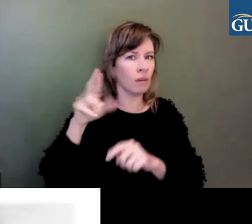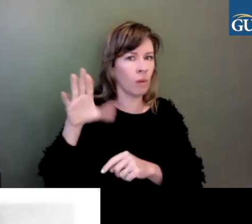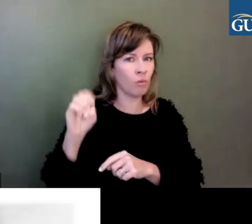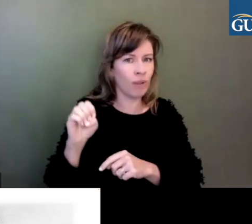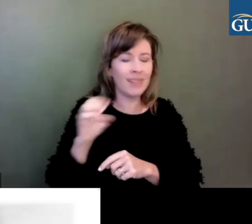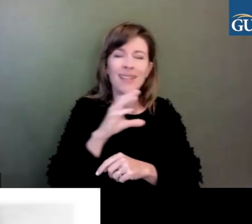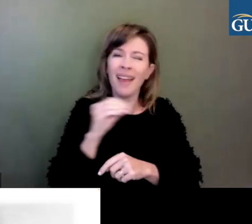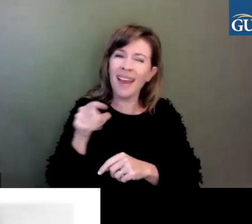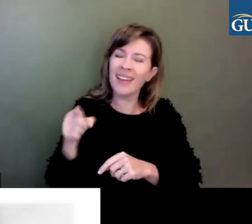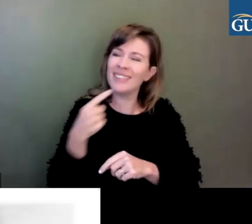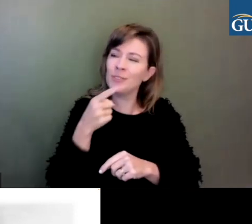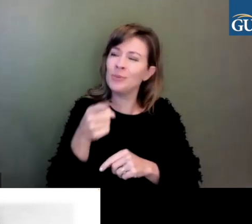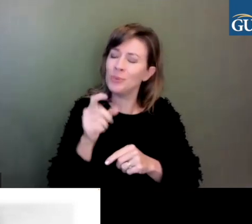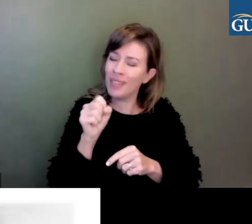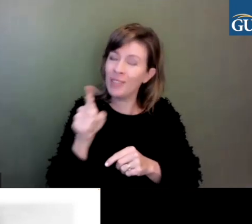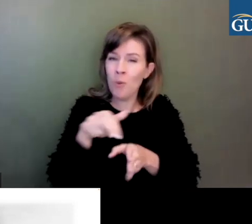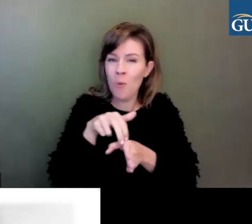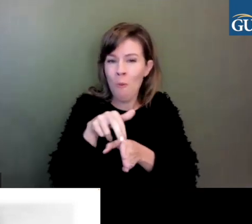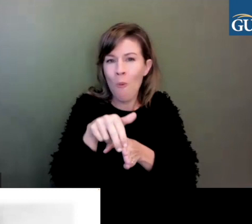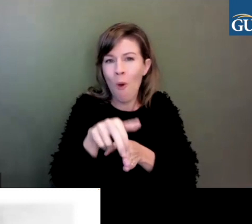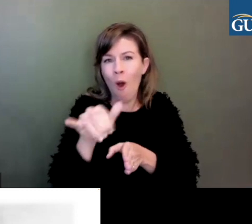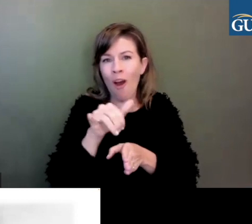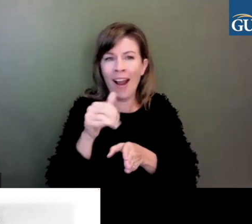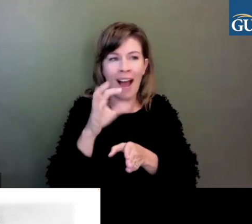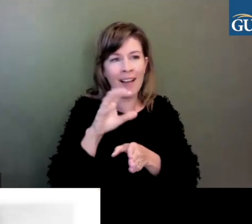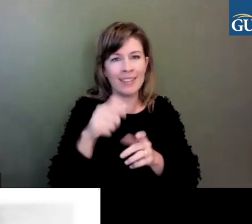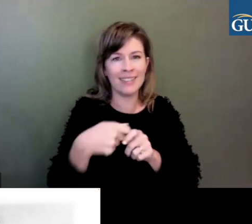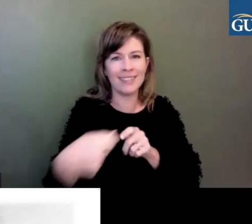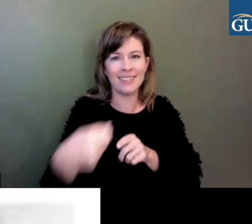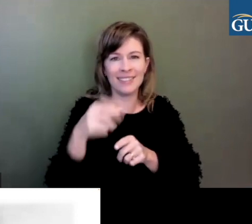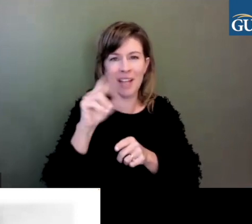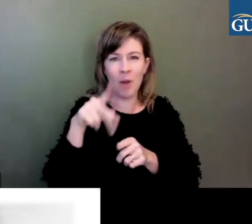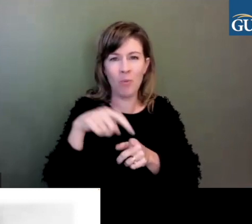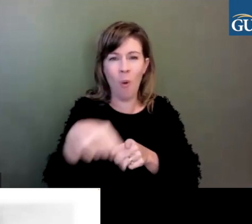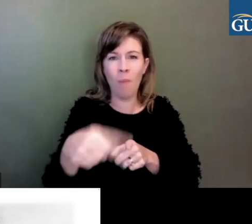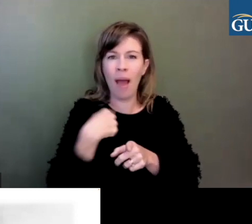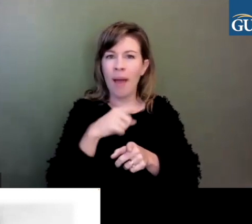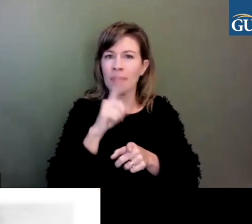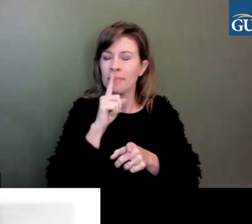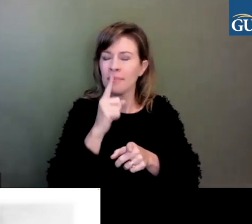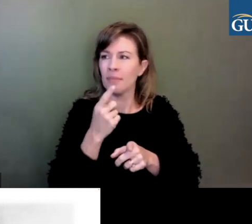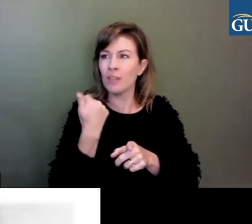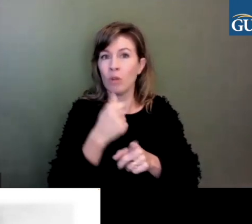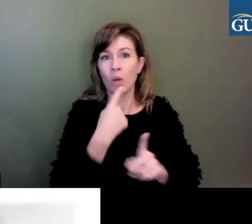kind of tight rope where you' re also not trying to endow race with some false biological meaning by studying